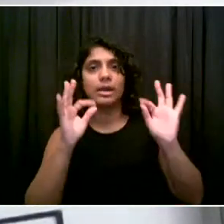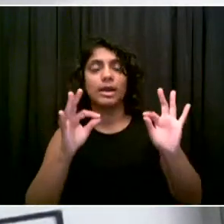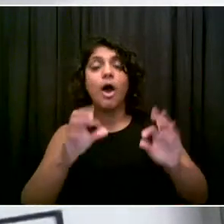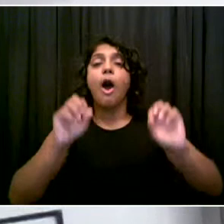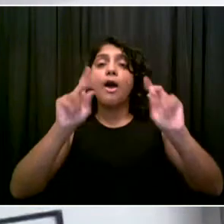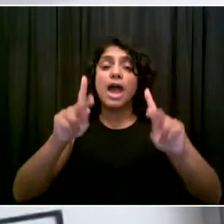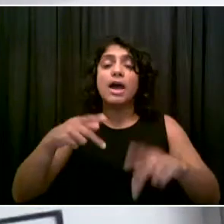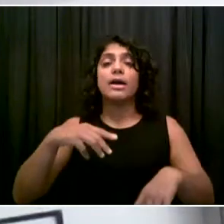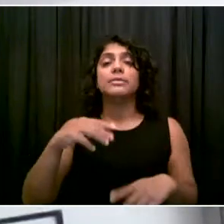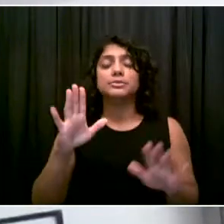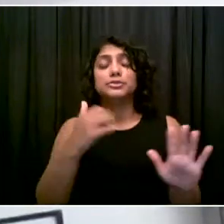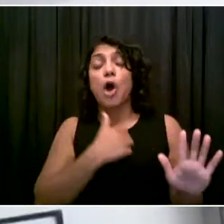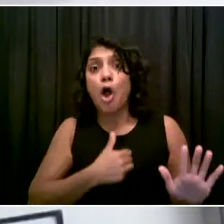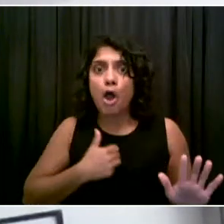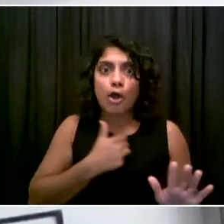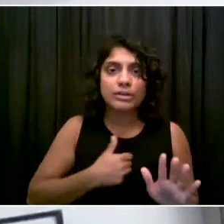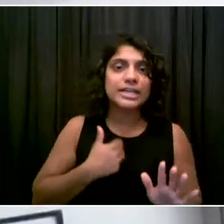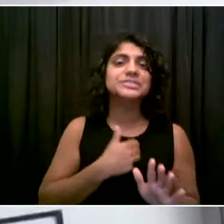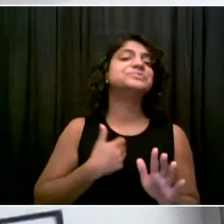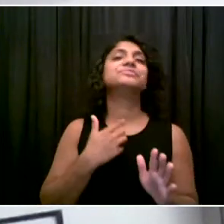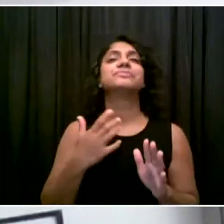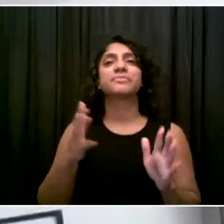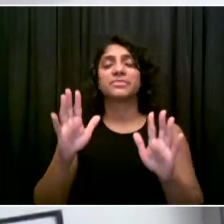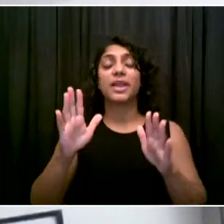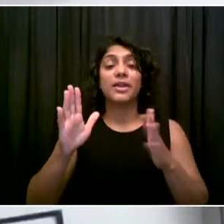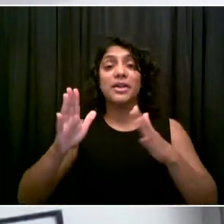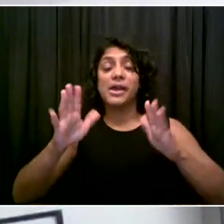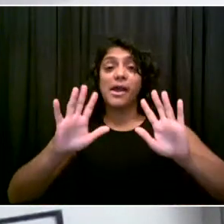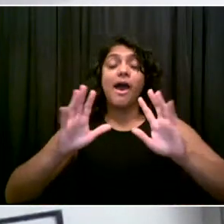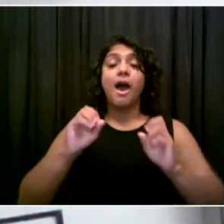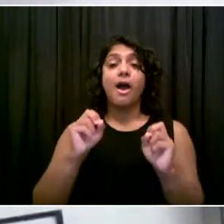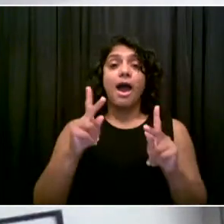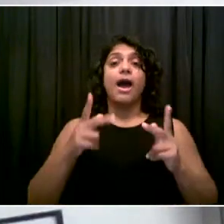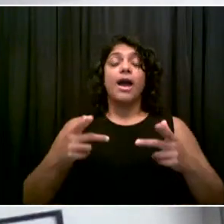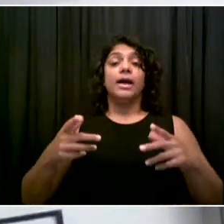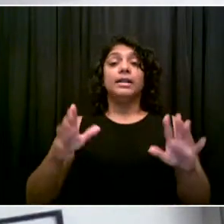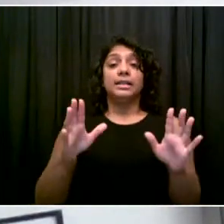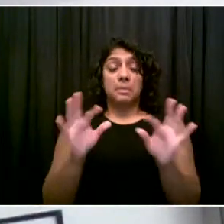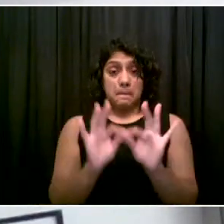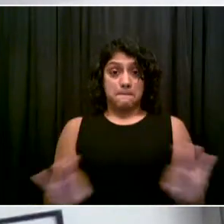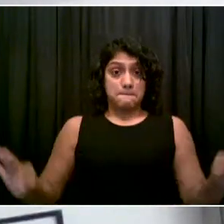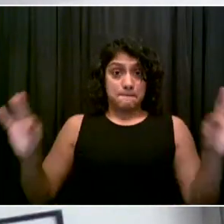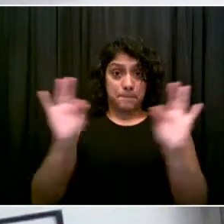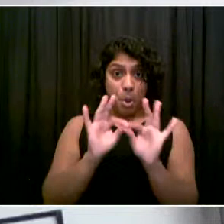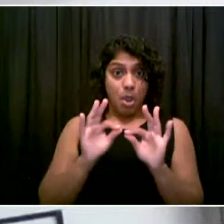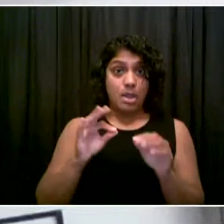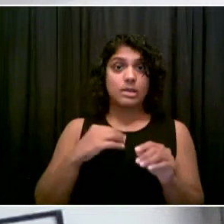ME NOW? THERE WE GO. SO SORRY. THE IMPORTANT